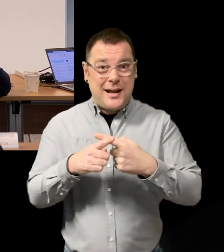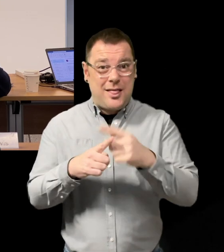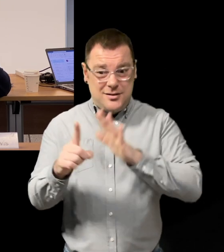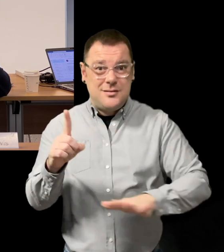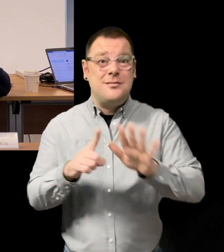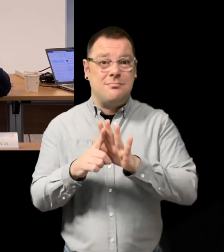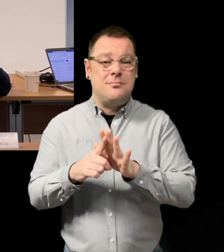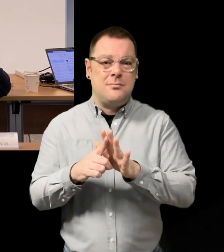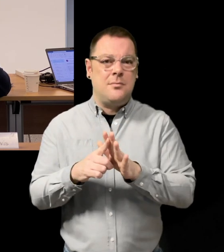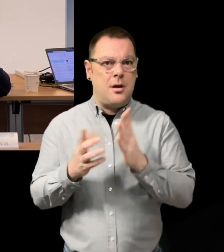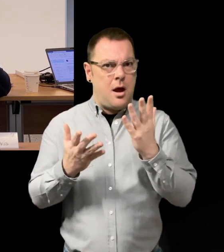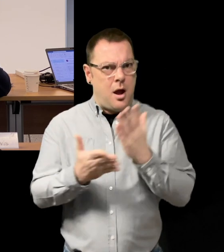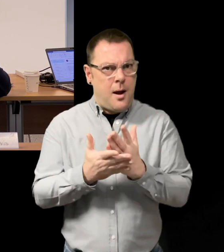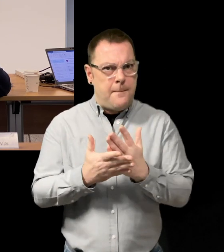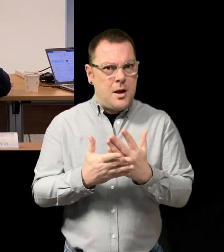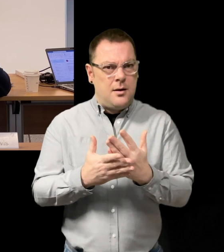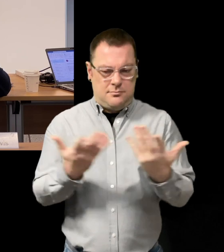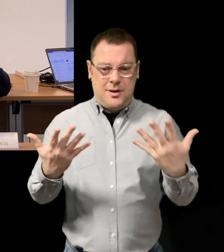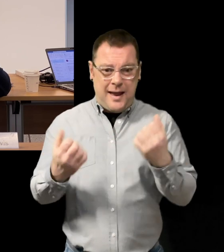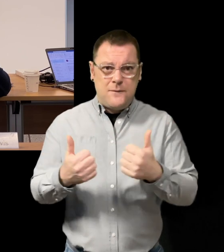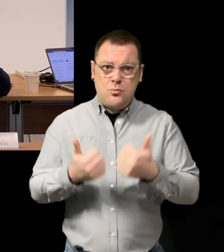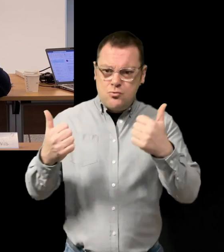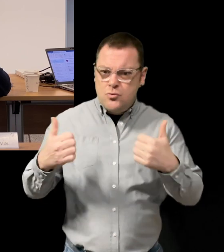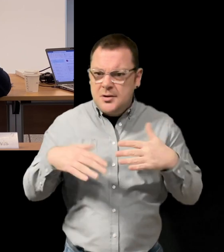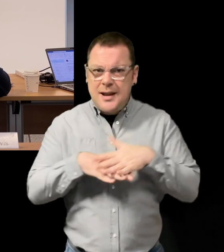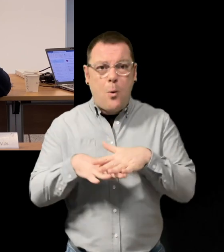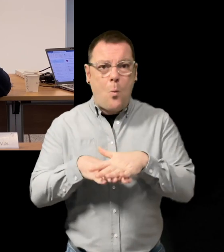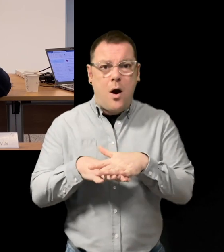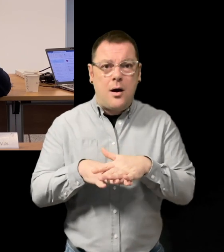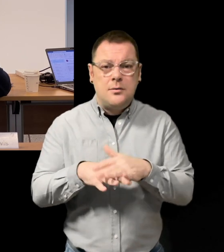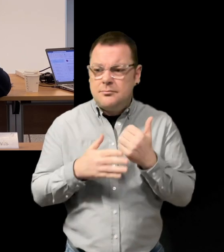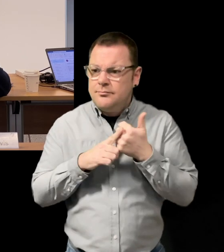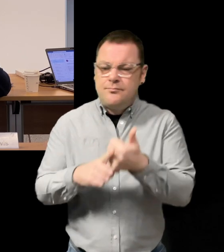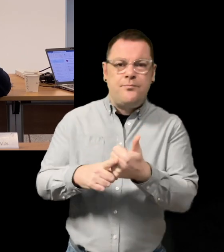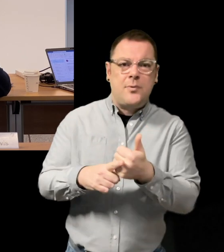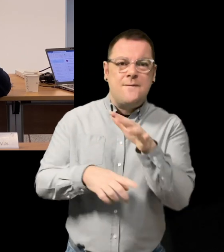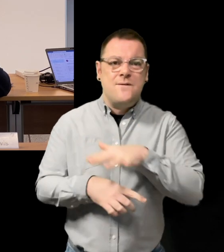There is an extensive network already established in Surrey that helps these families to gain their independence